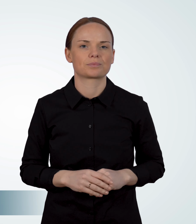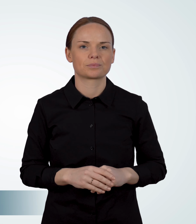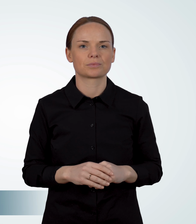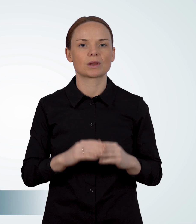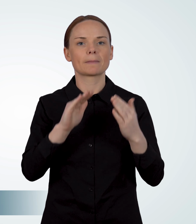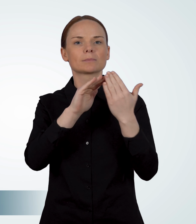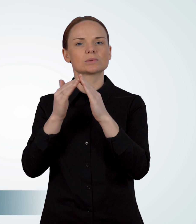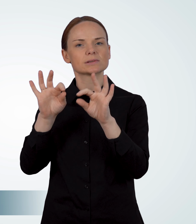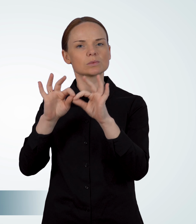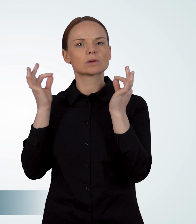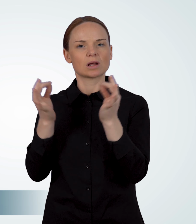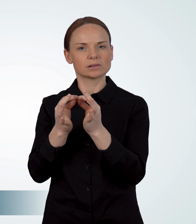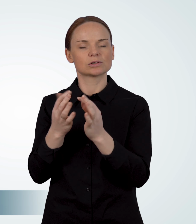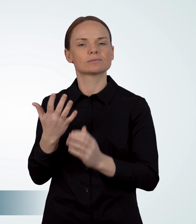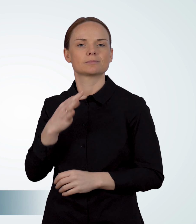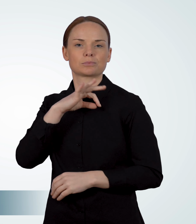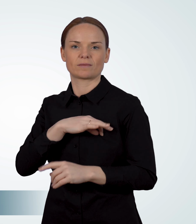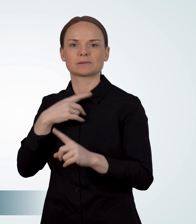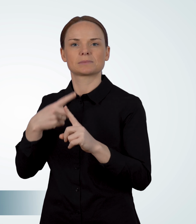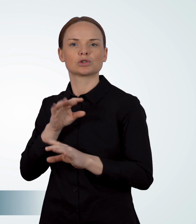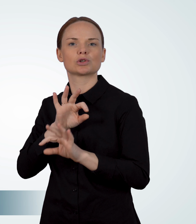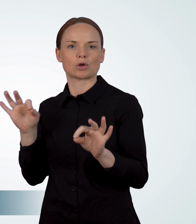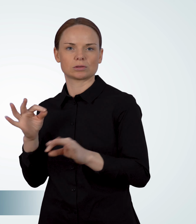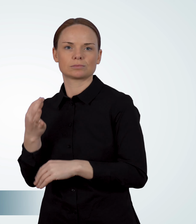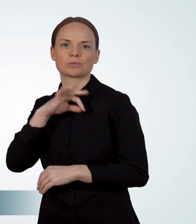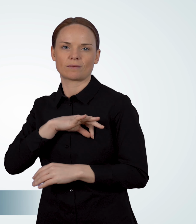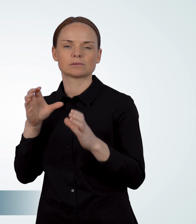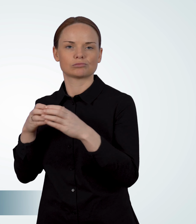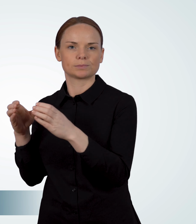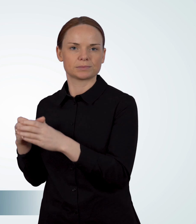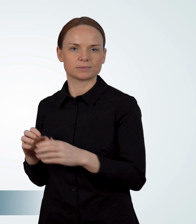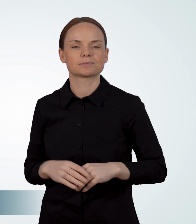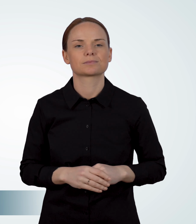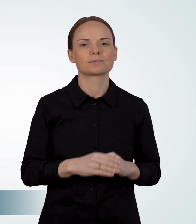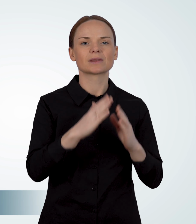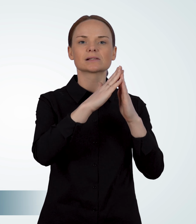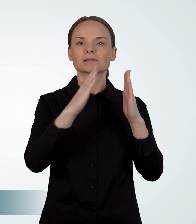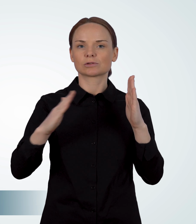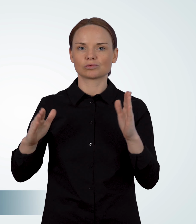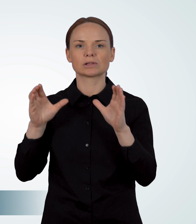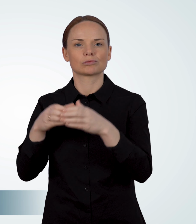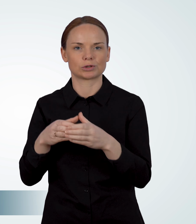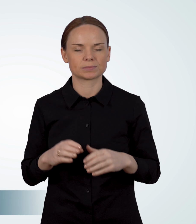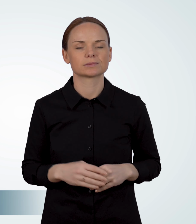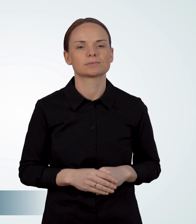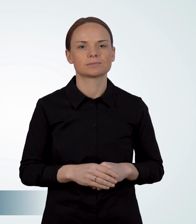• not for profit and civil society organisations • industry bodies